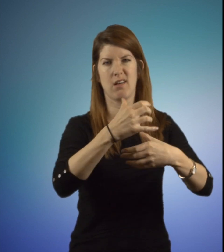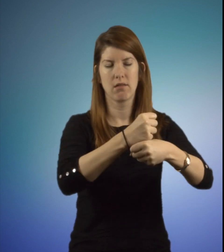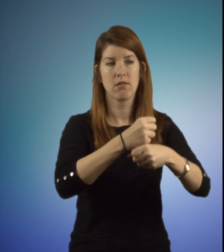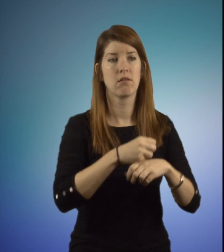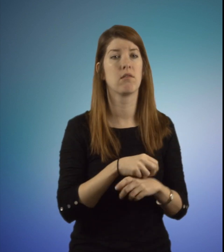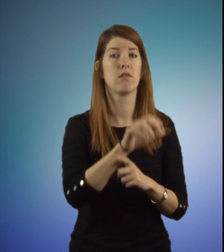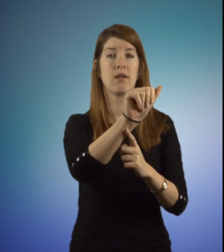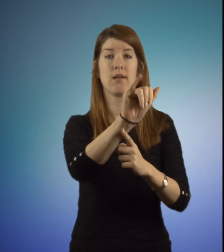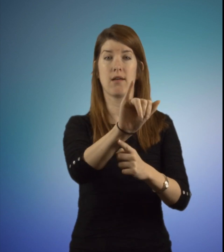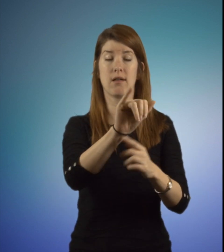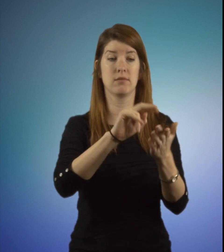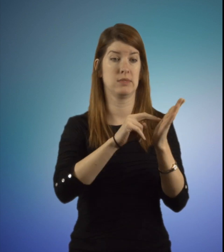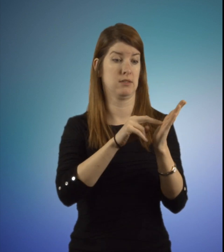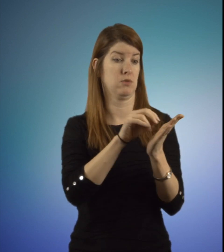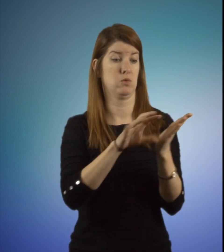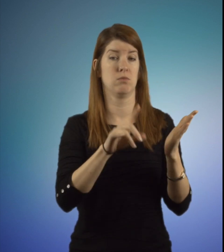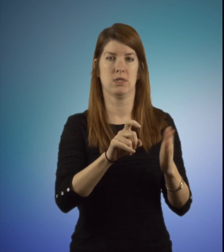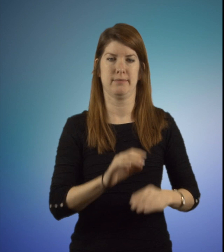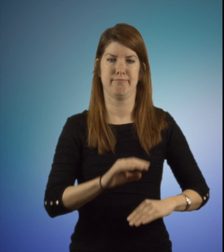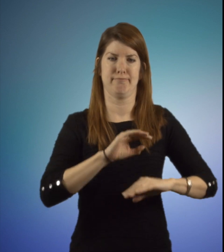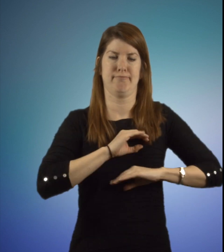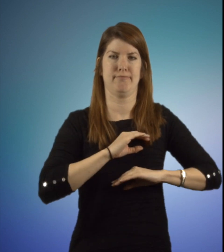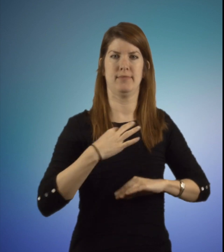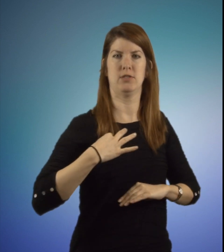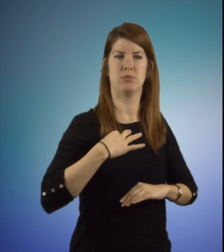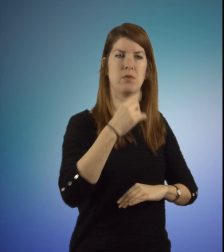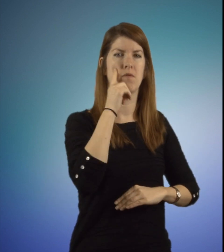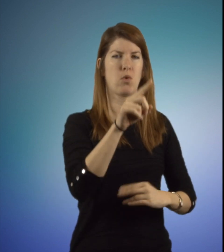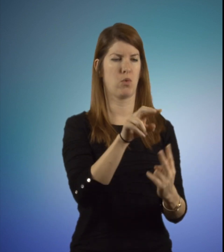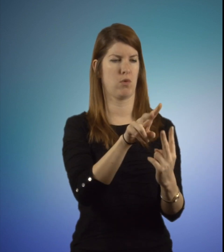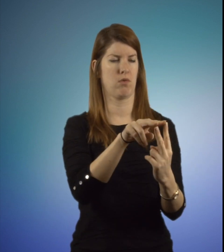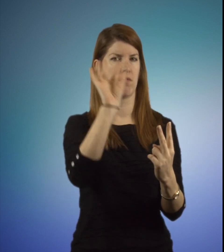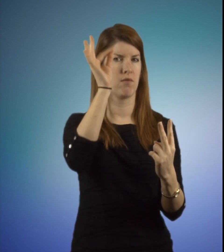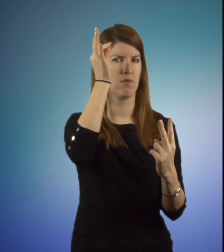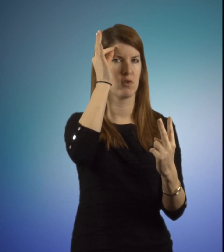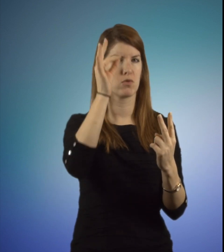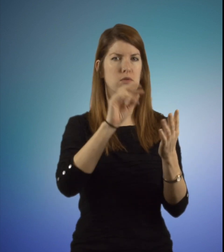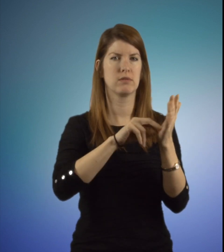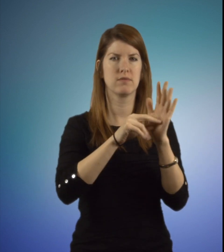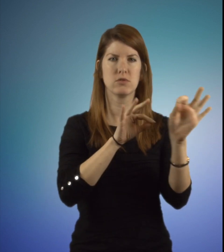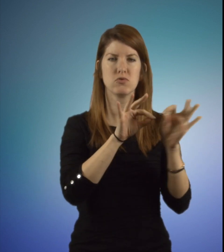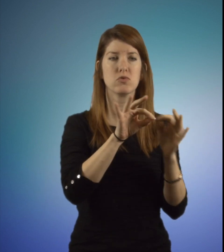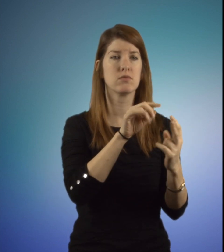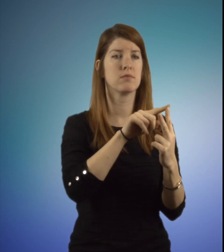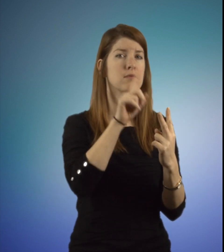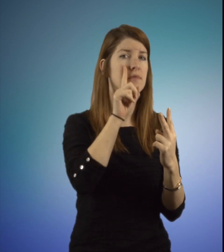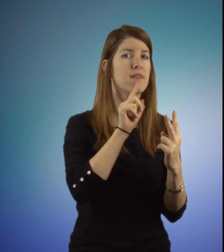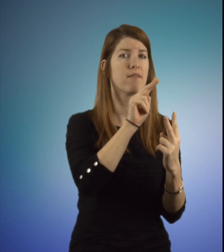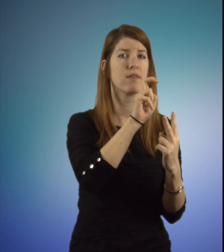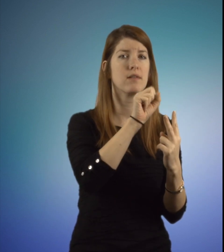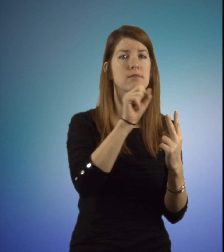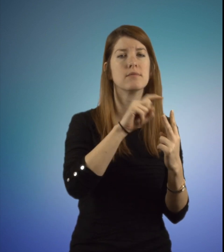Auditory impairment is first a student must meet the eligibility of the federal definition